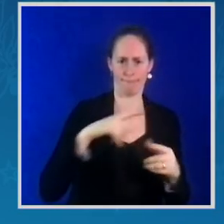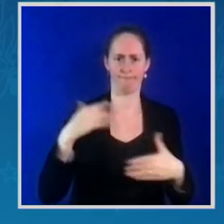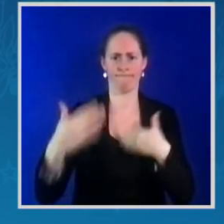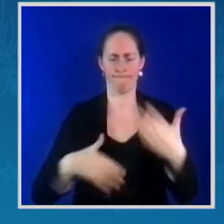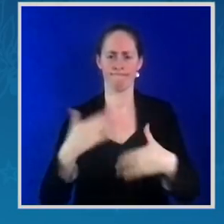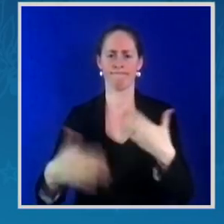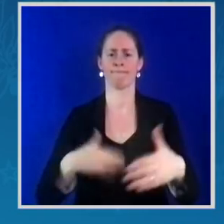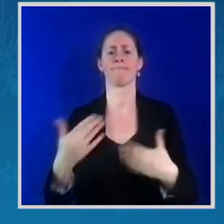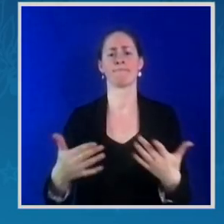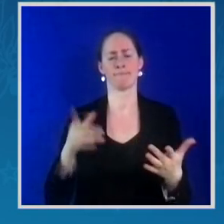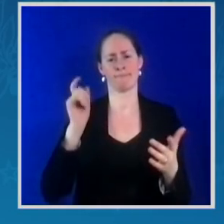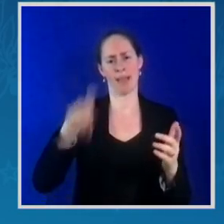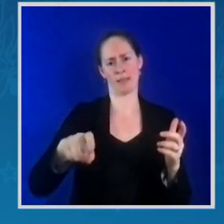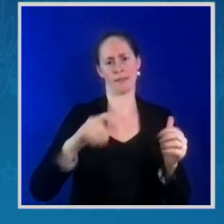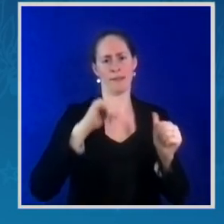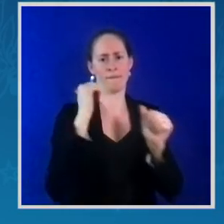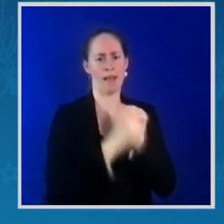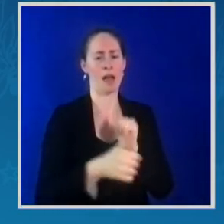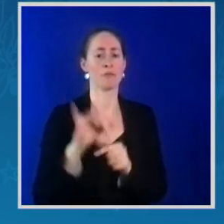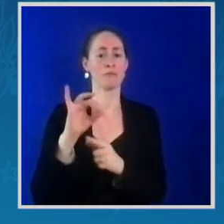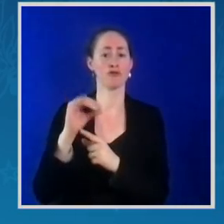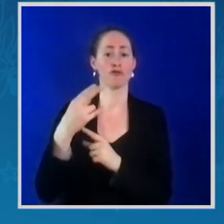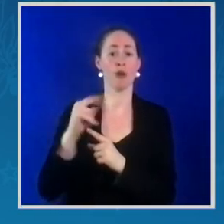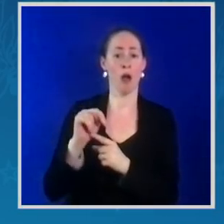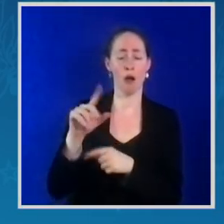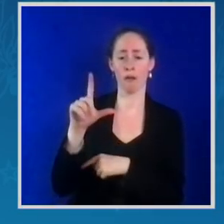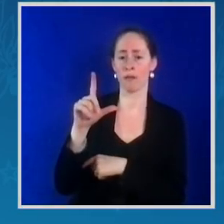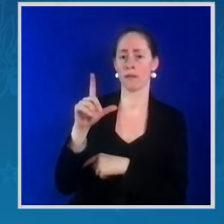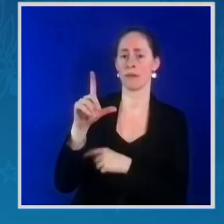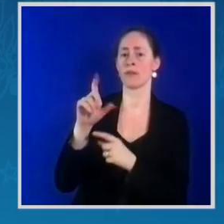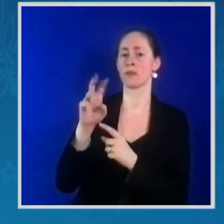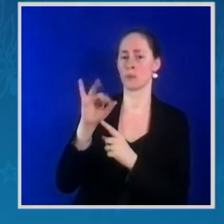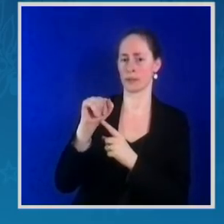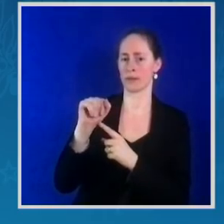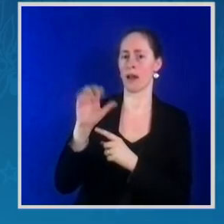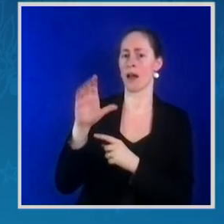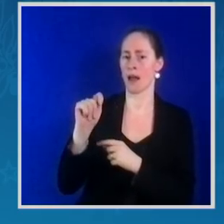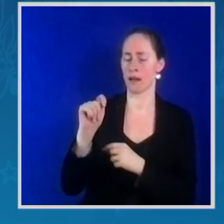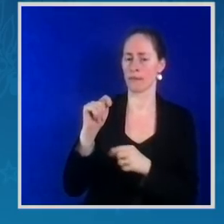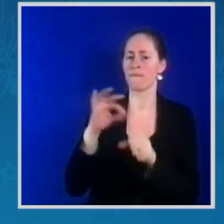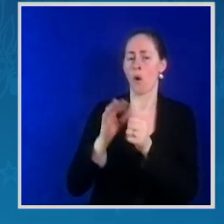It is to also put in place the rules and the laws that we were talking about as part of as one.